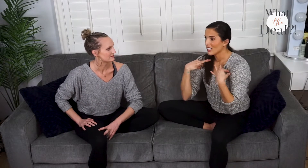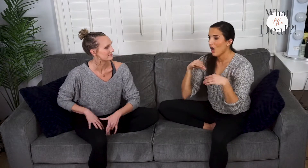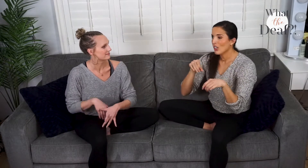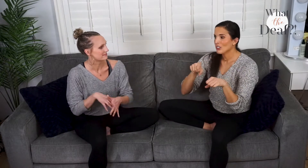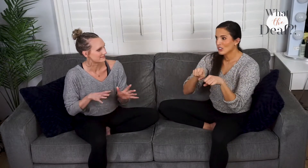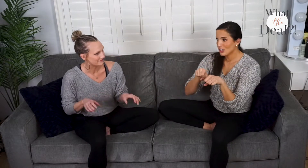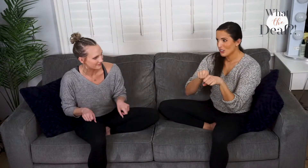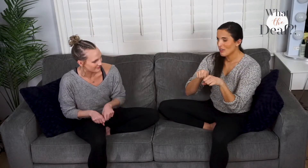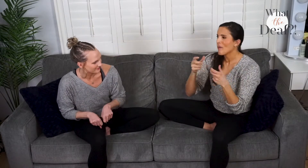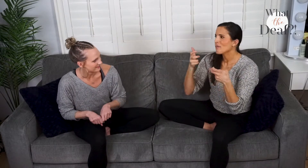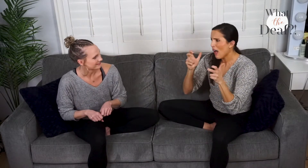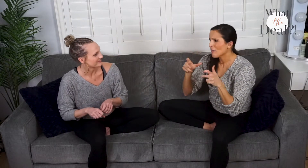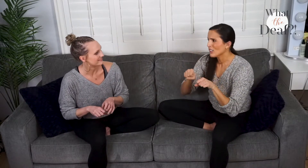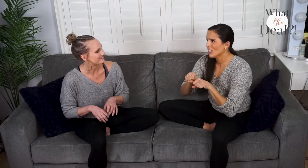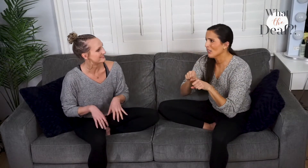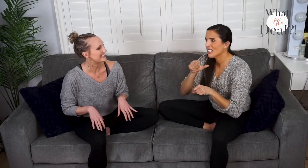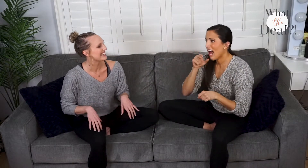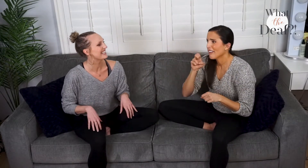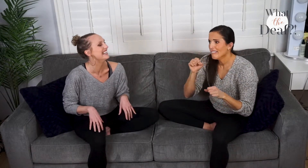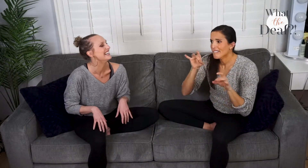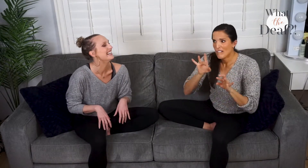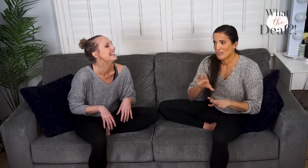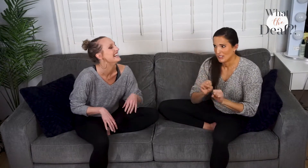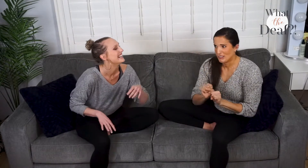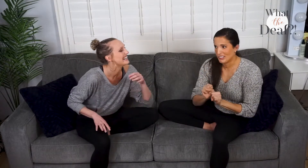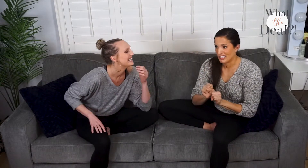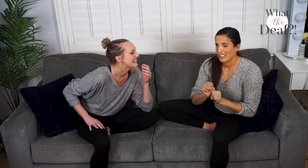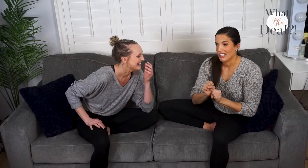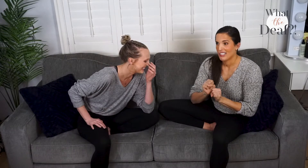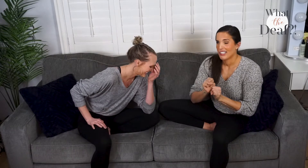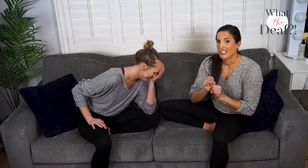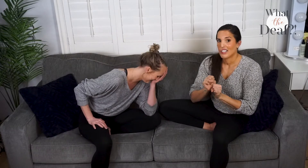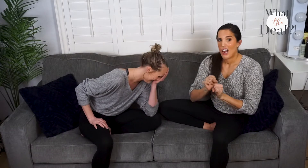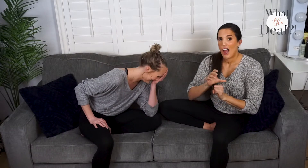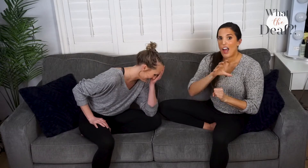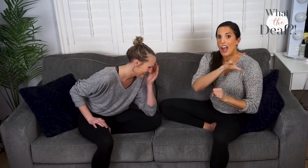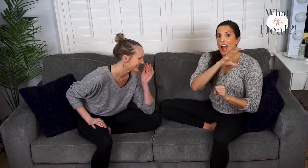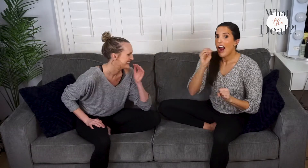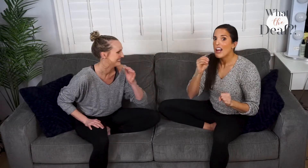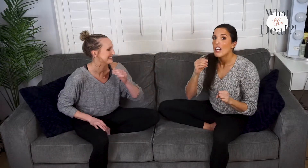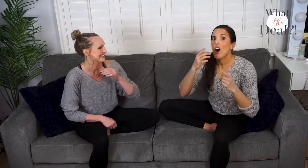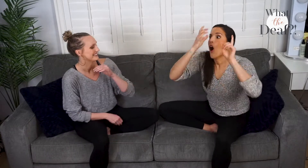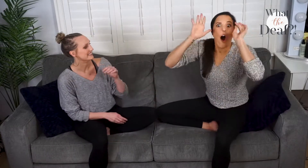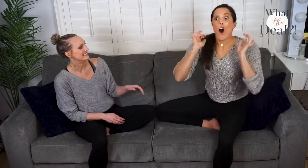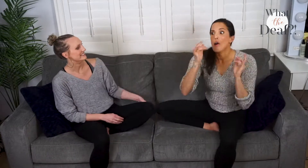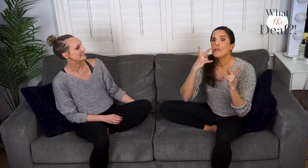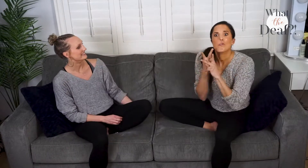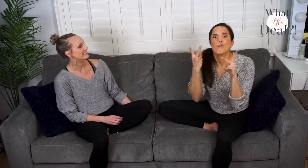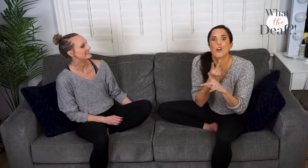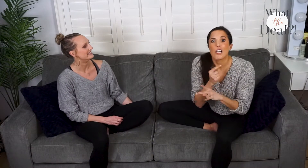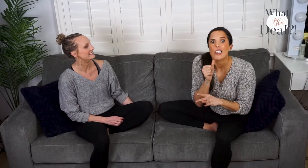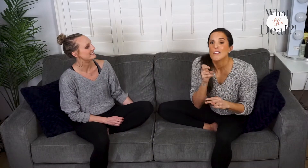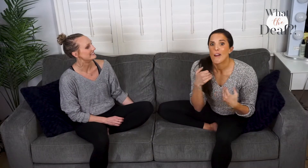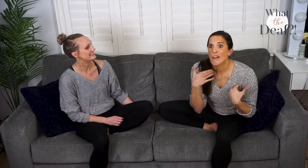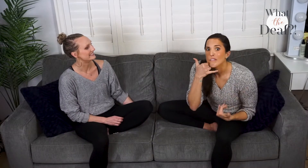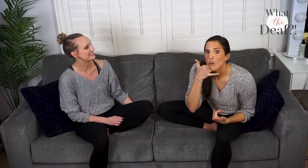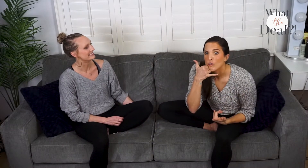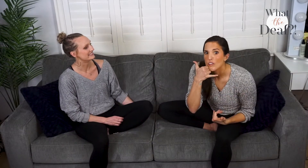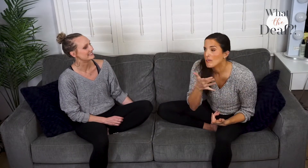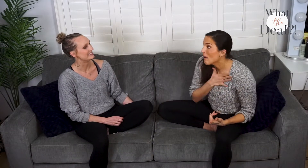and her shoes. - Shoes. Which were basketball shoes. Not even volleyball shoes. And oh, oh, worst part! I didn't have my phone!